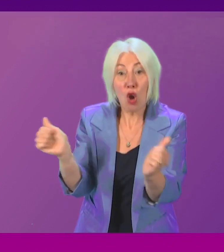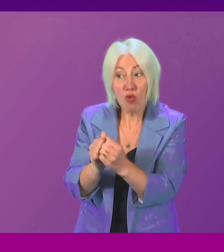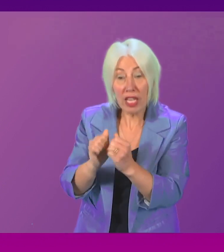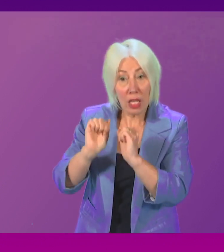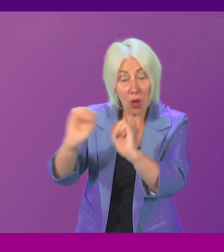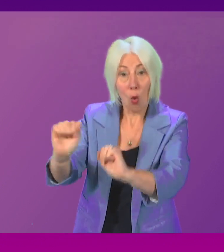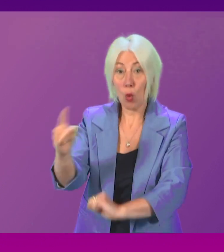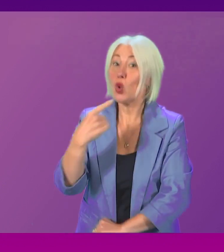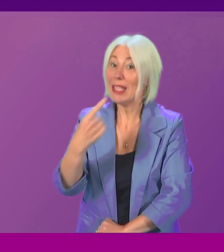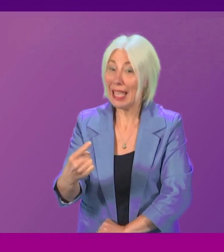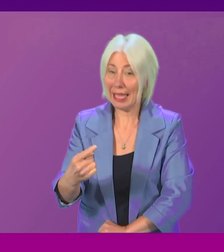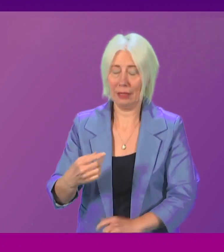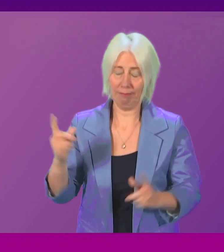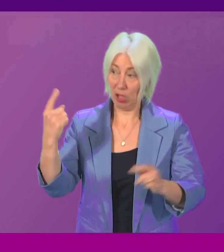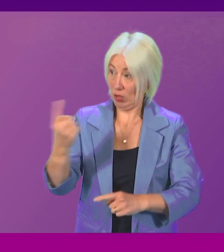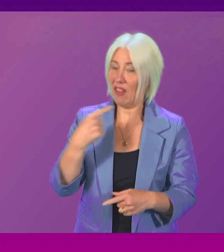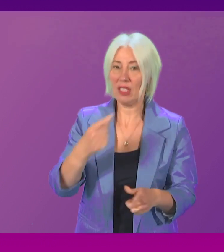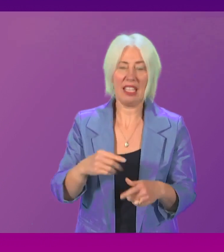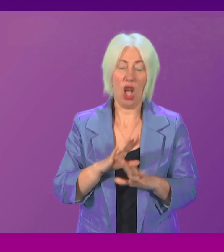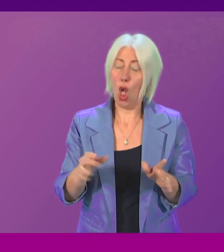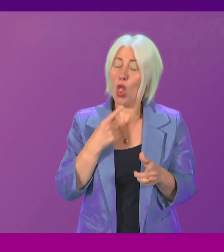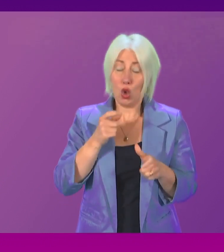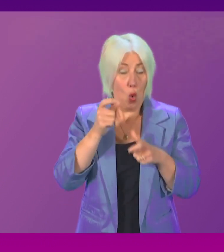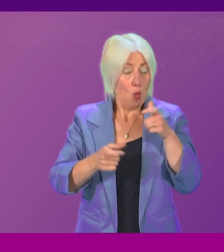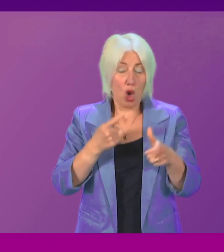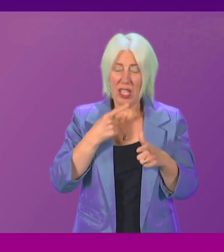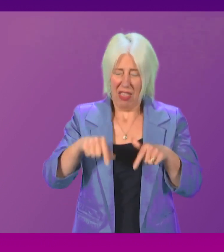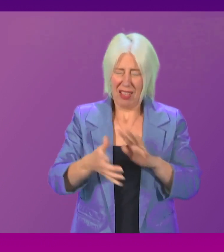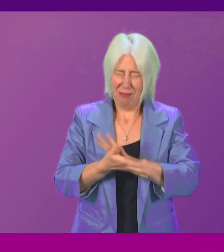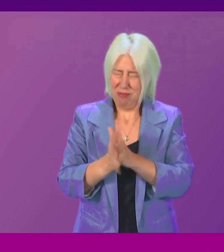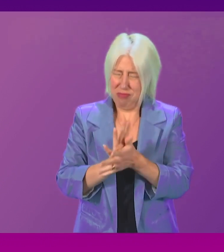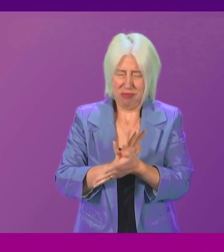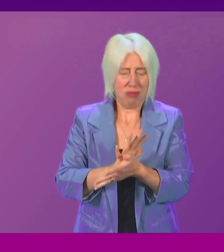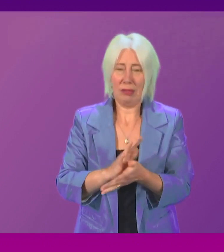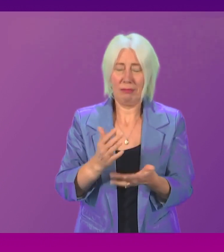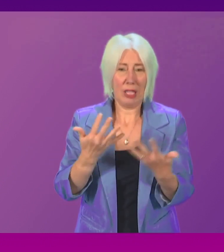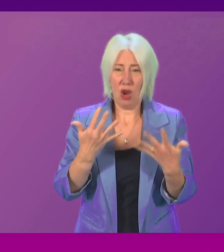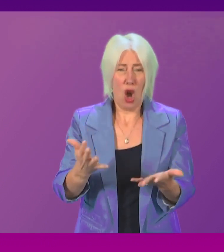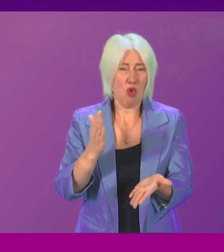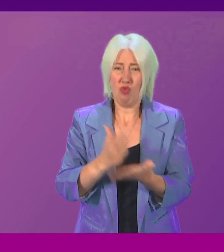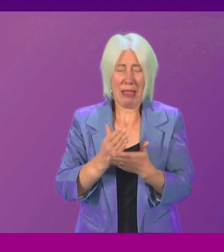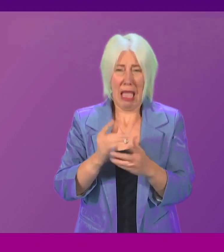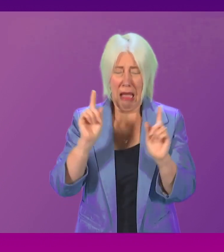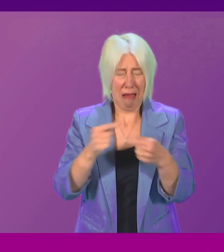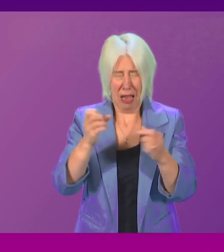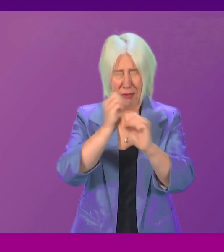“There are no words to describe this utter shambles adequately. It’s beyond hyperbole - & parody.